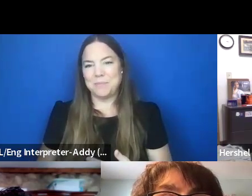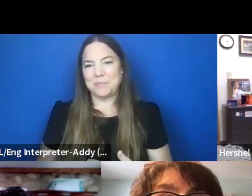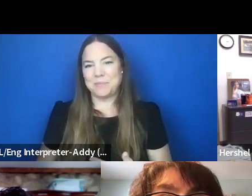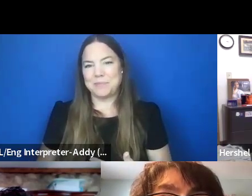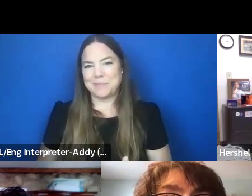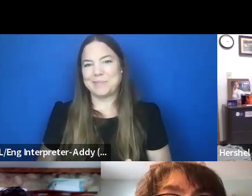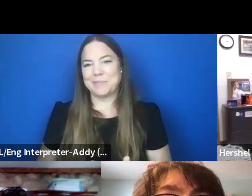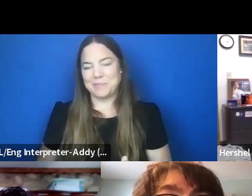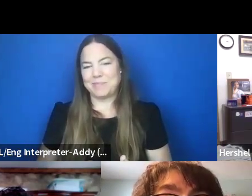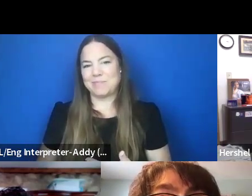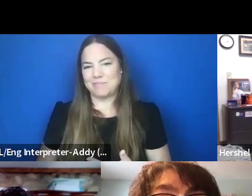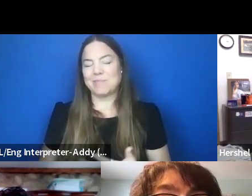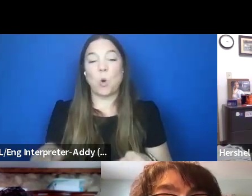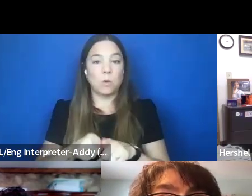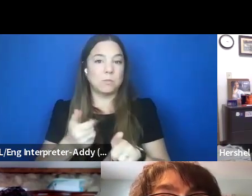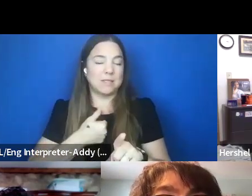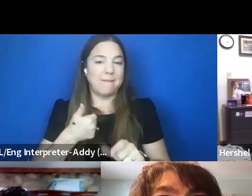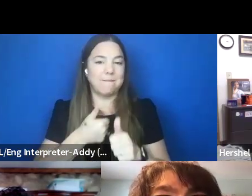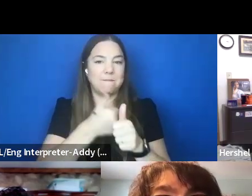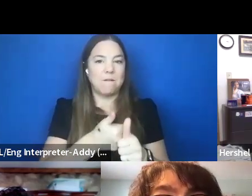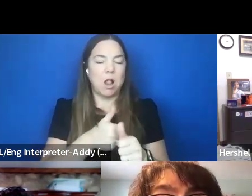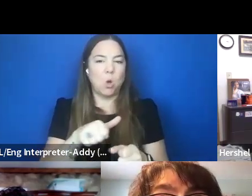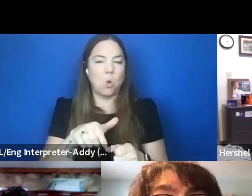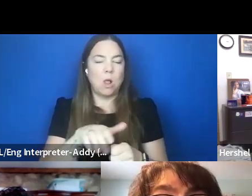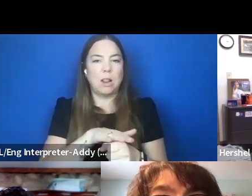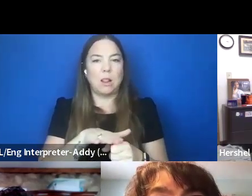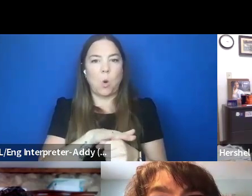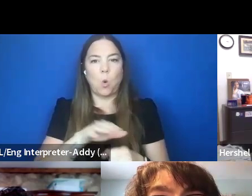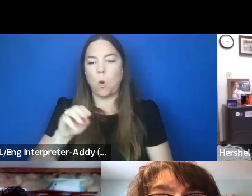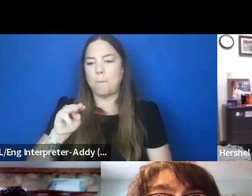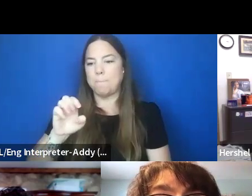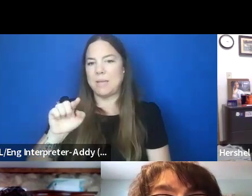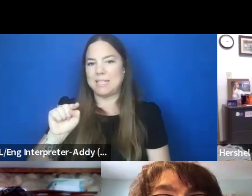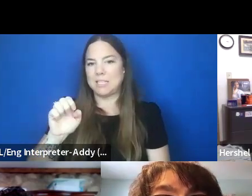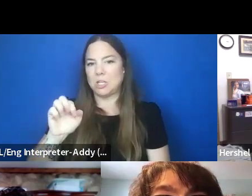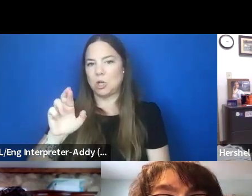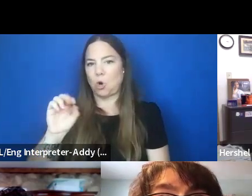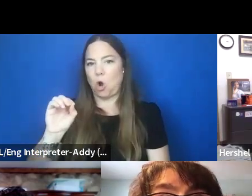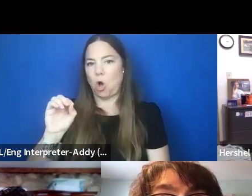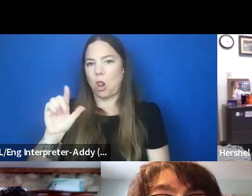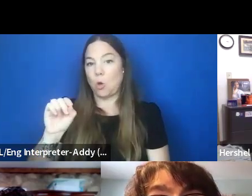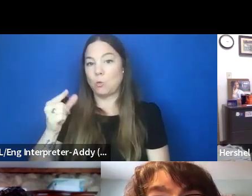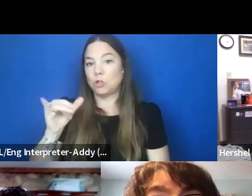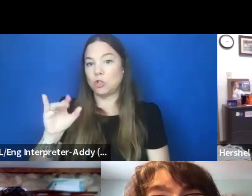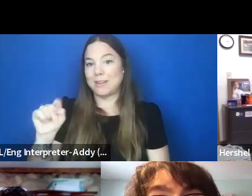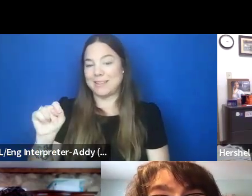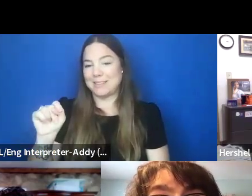Adeleigh Belyeu: local Adeleigh Belyeu: Birmingham meteorologist, James Span on Adeleigh Belyeu: Facebook, and he posted last night.